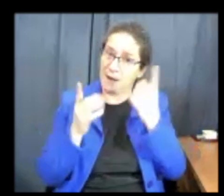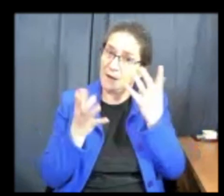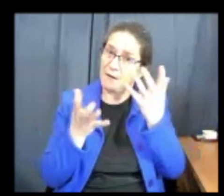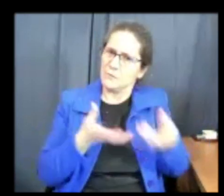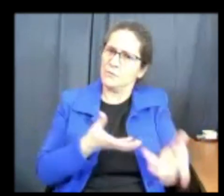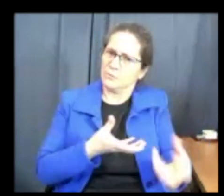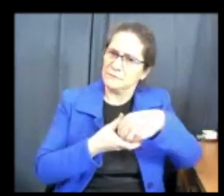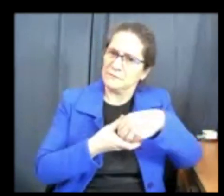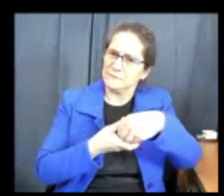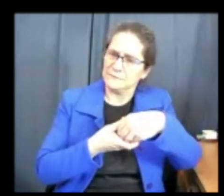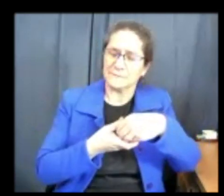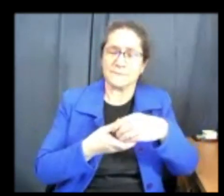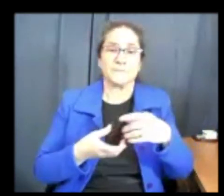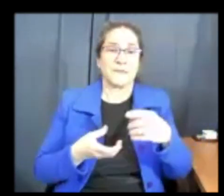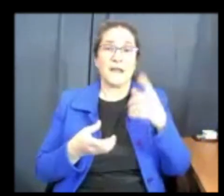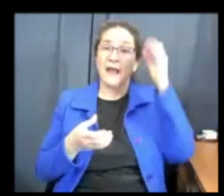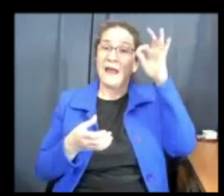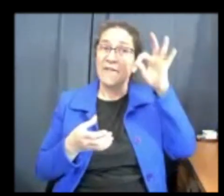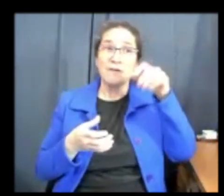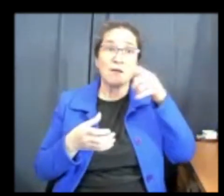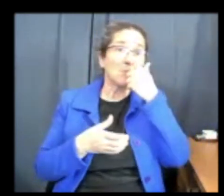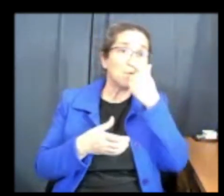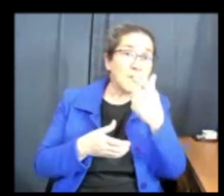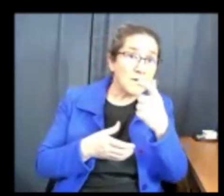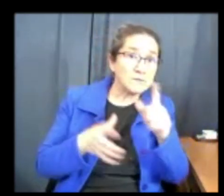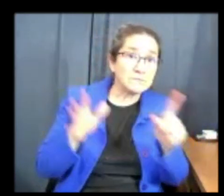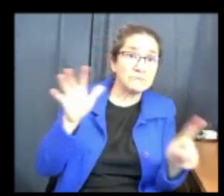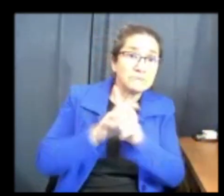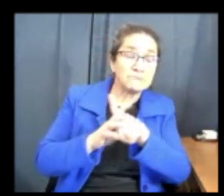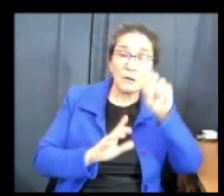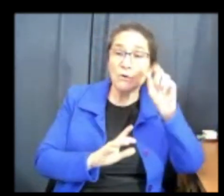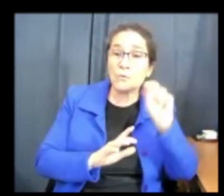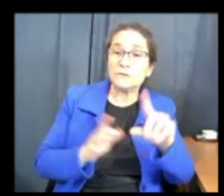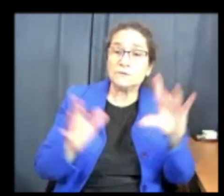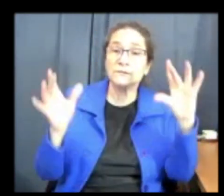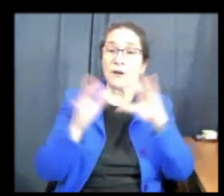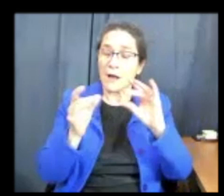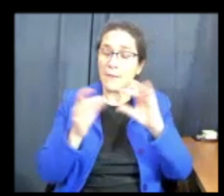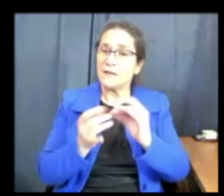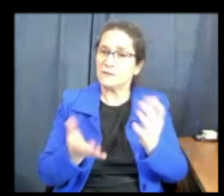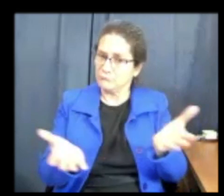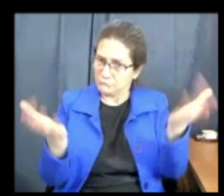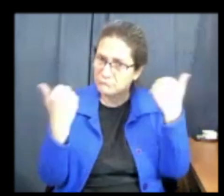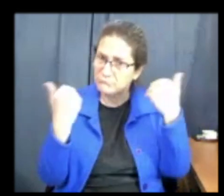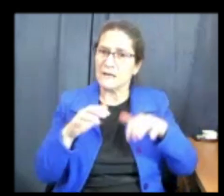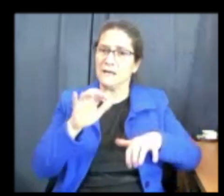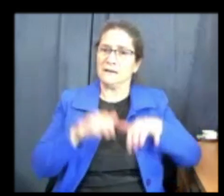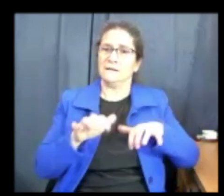If you have any questions or comments, we invite you to be part of the discussion by using the chat feature.